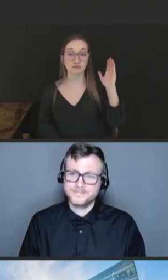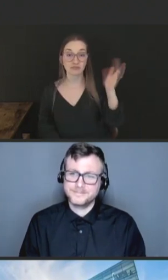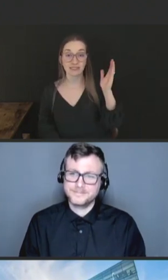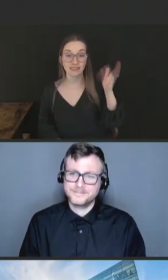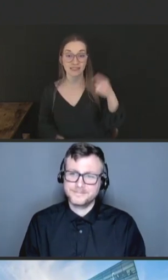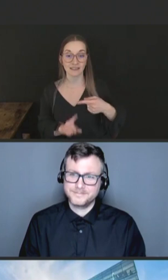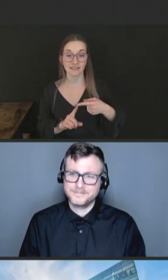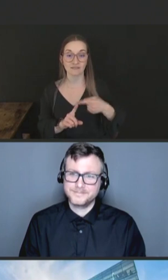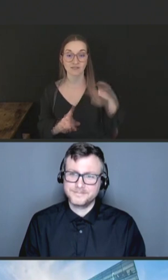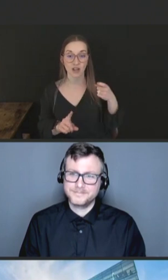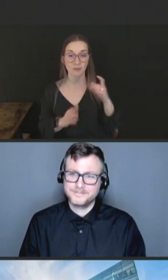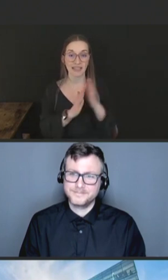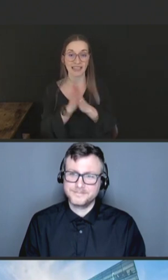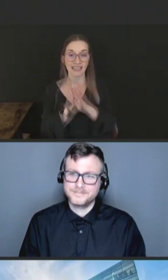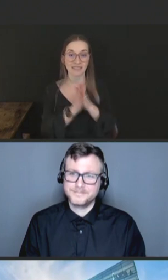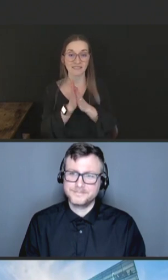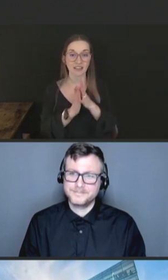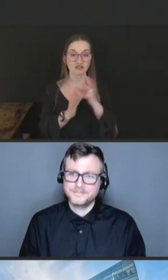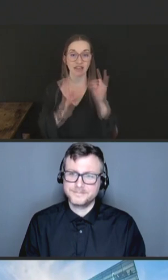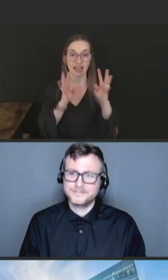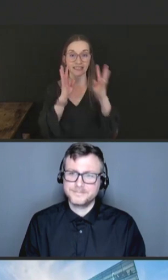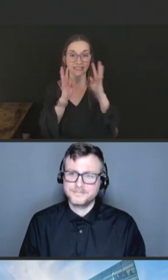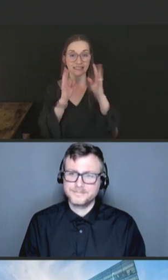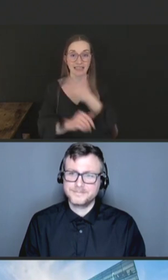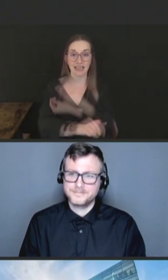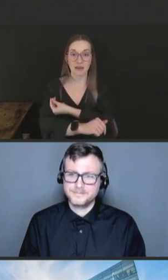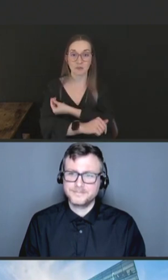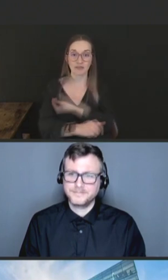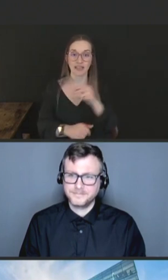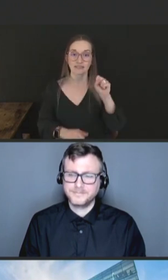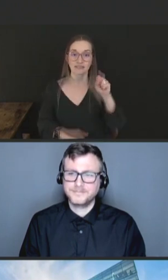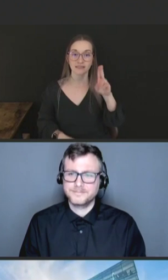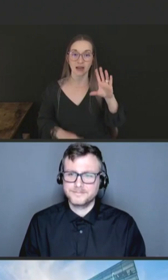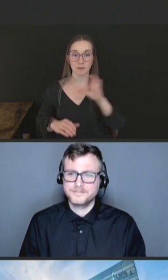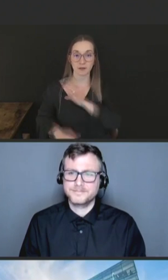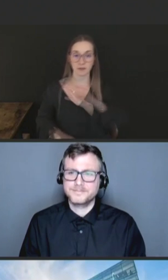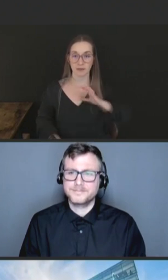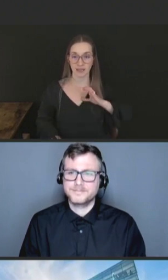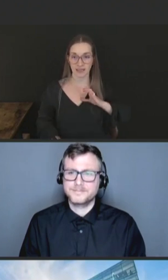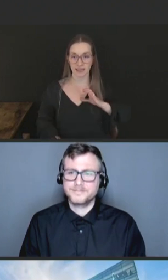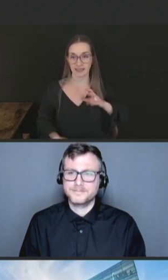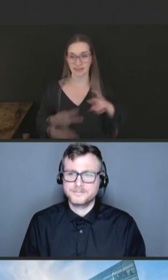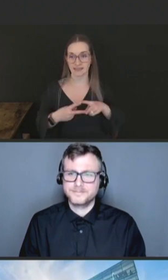innovation in immunization subcommittee. Dr. Jewel Mullen and Bob Swanson are subcommittee